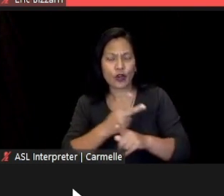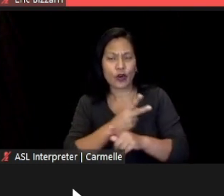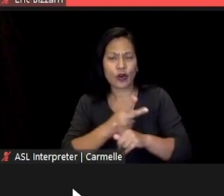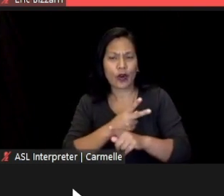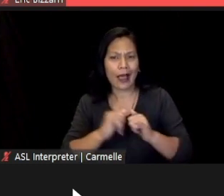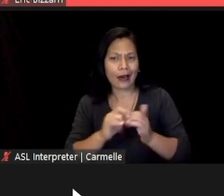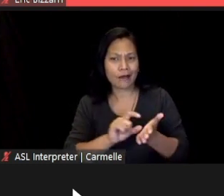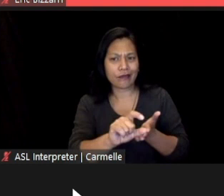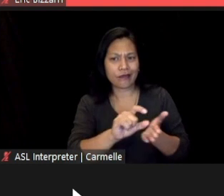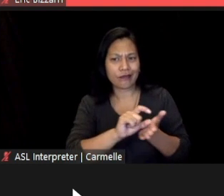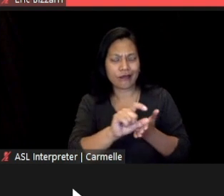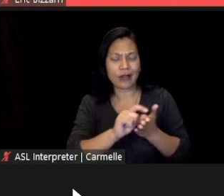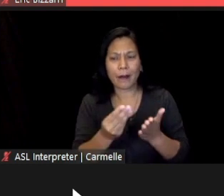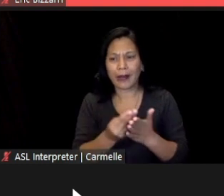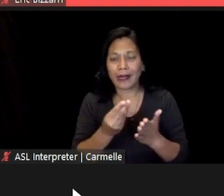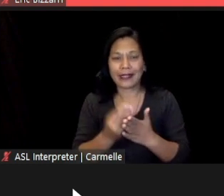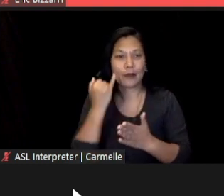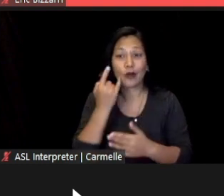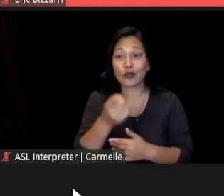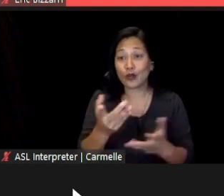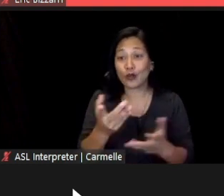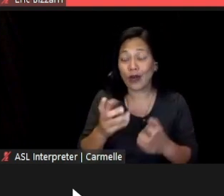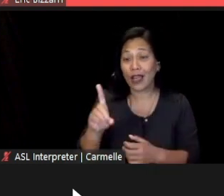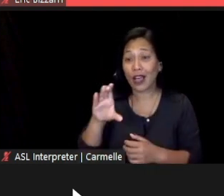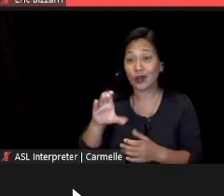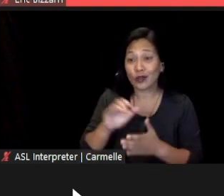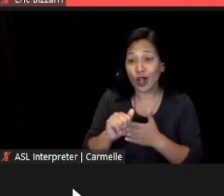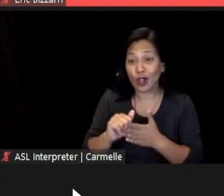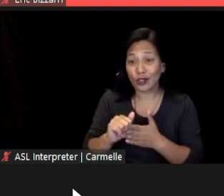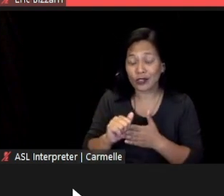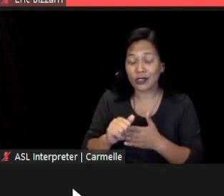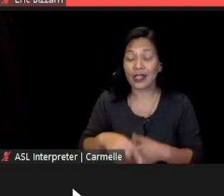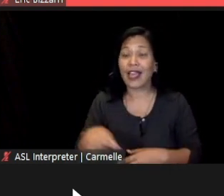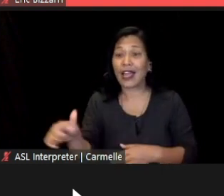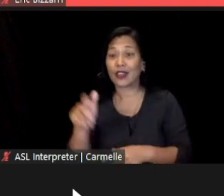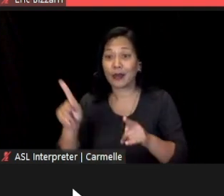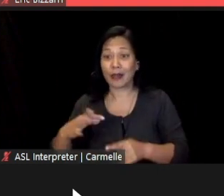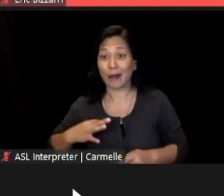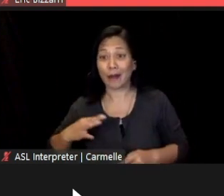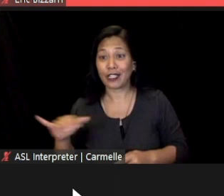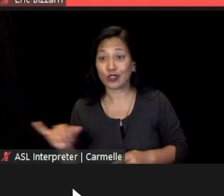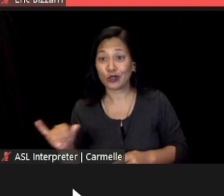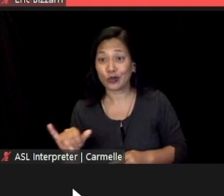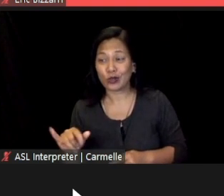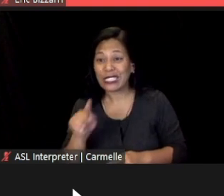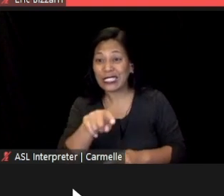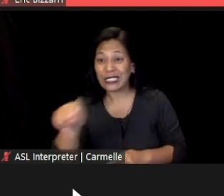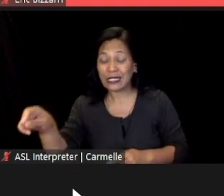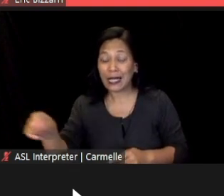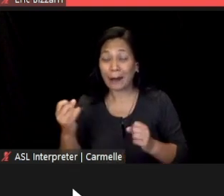So if you wanted a hundred dollars, but tons of people can't came in, you may have to say, okay, I'm going to get $80 on my project.